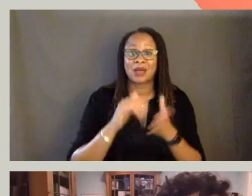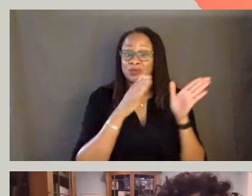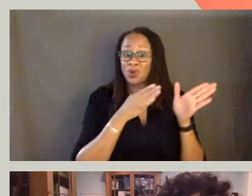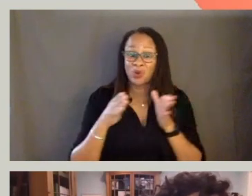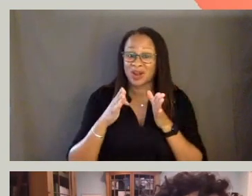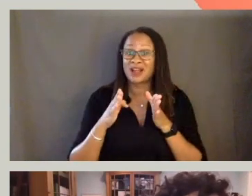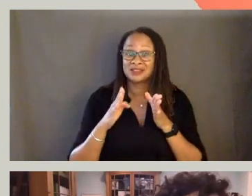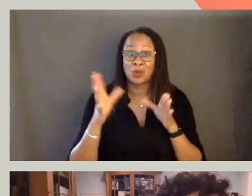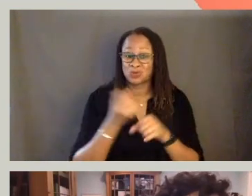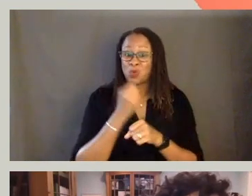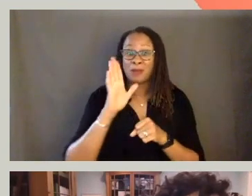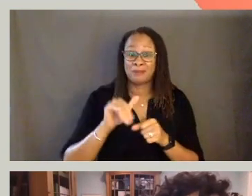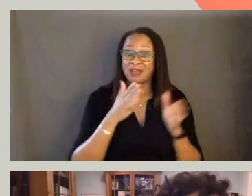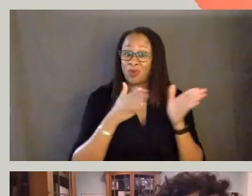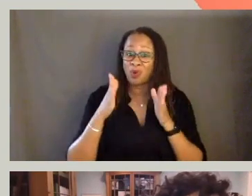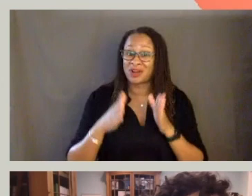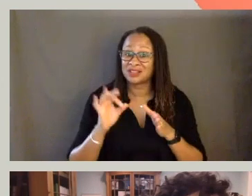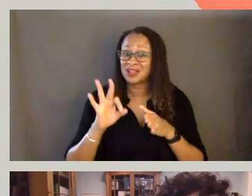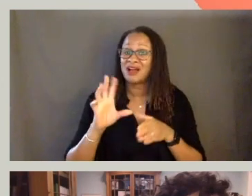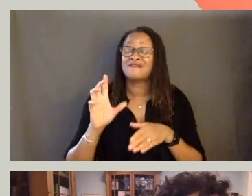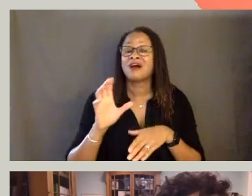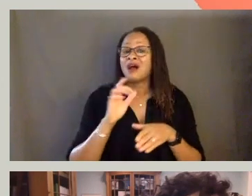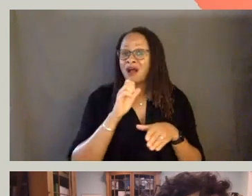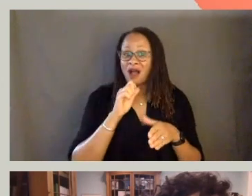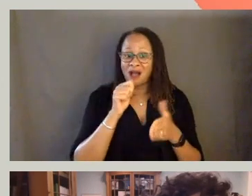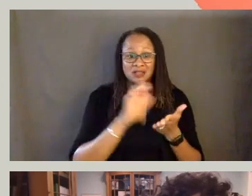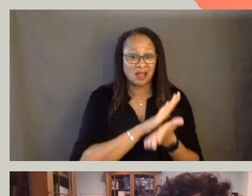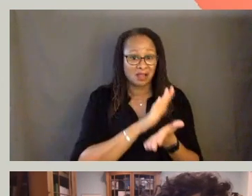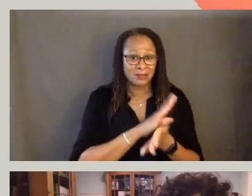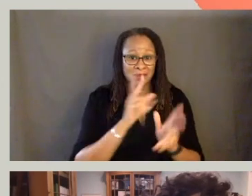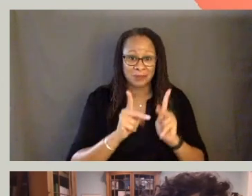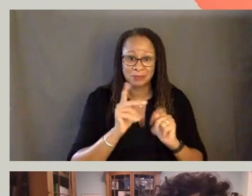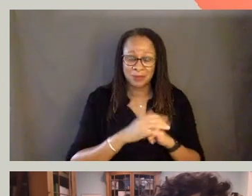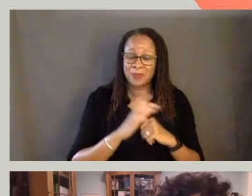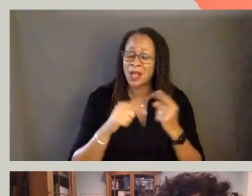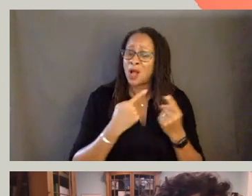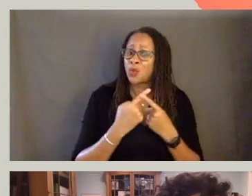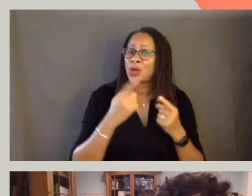So for me, when I create work about my community,